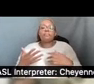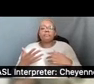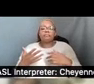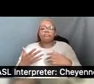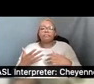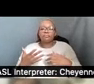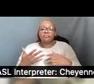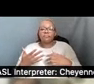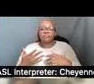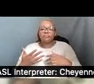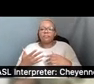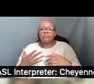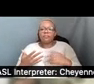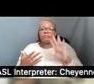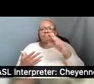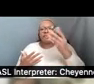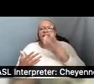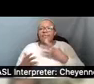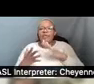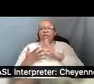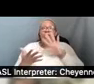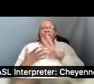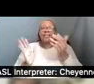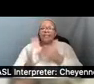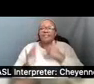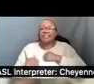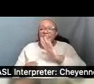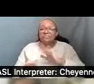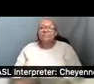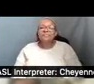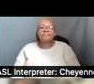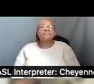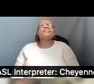This is the interpreter, I can't hear you. Sorry about that.